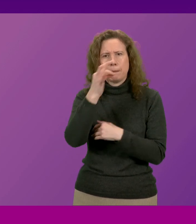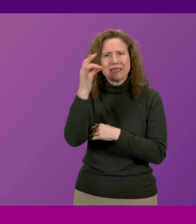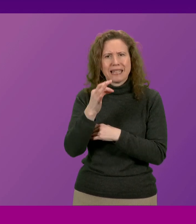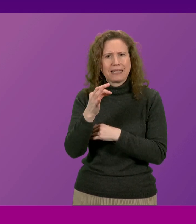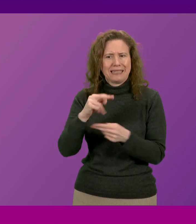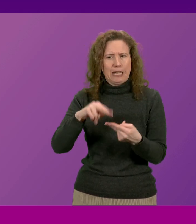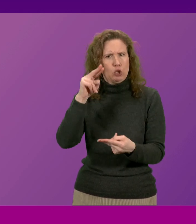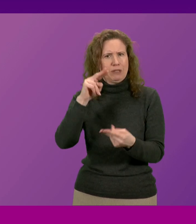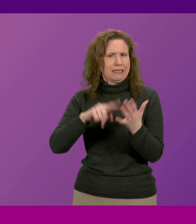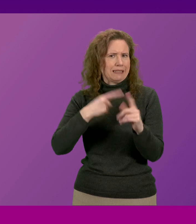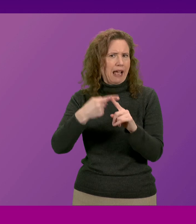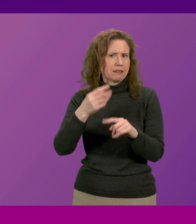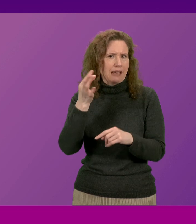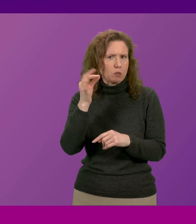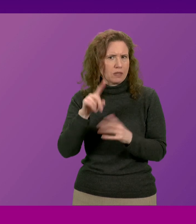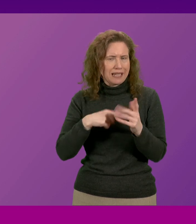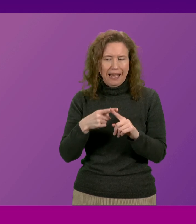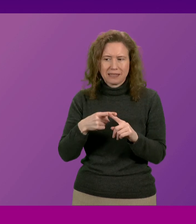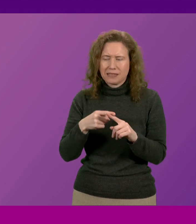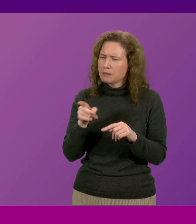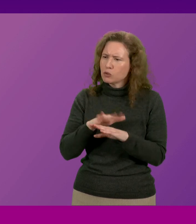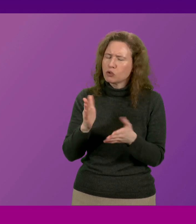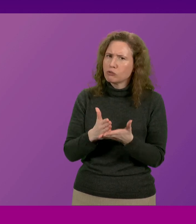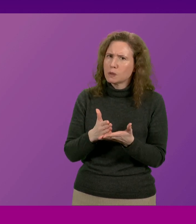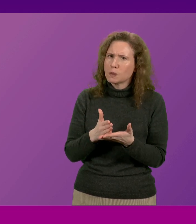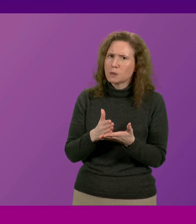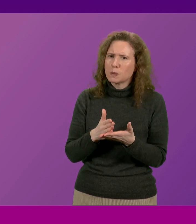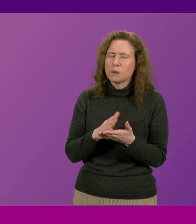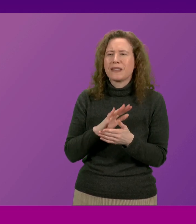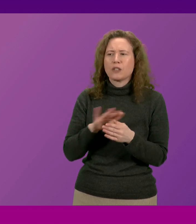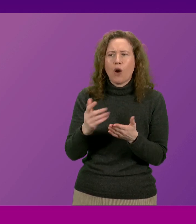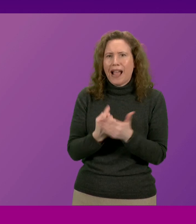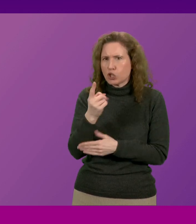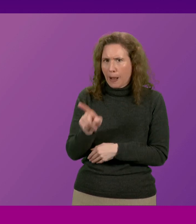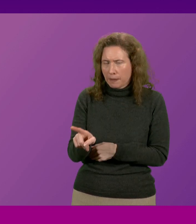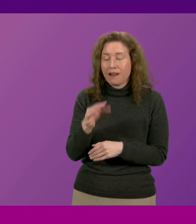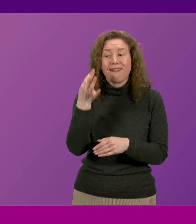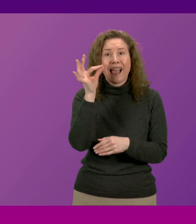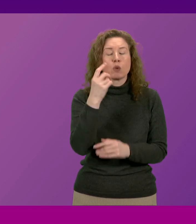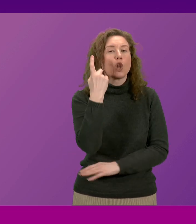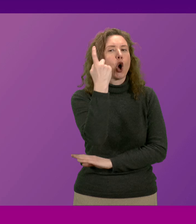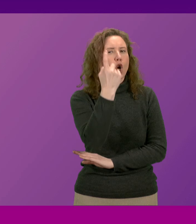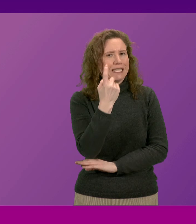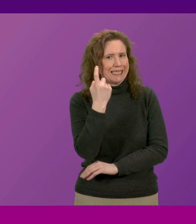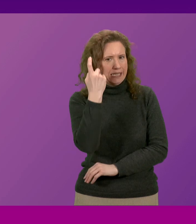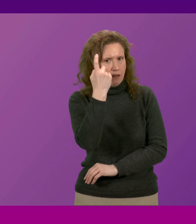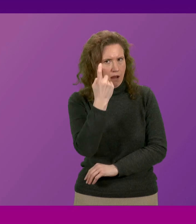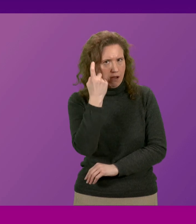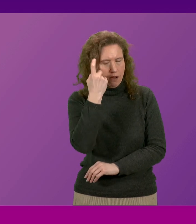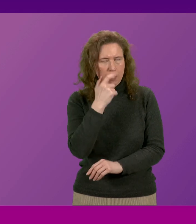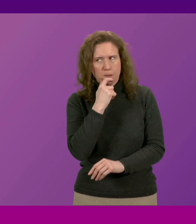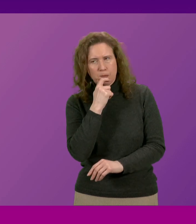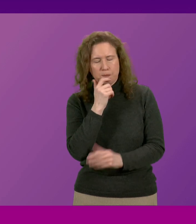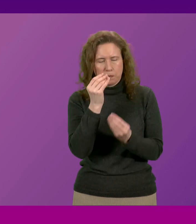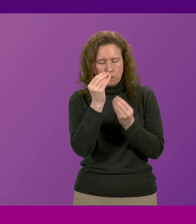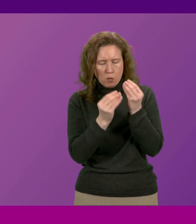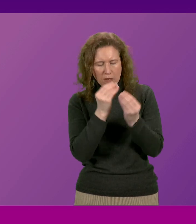increase. That is not the case. The council has considered indicative council tax increases,